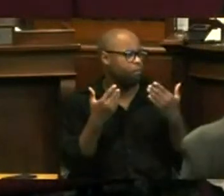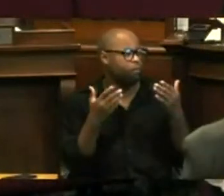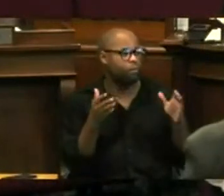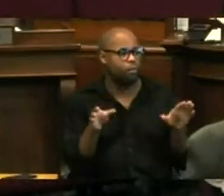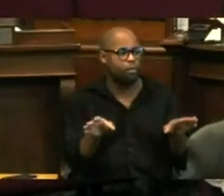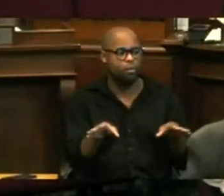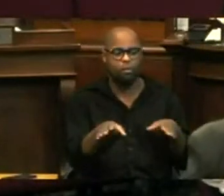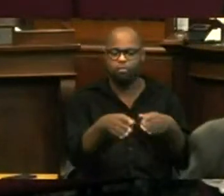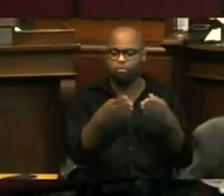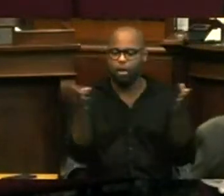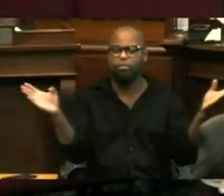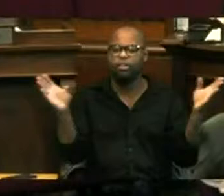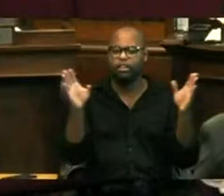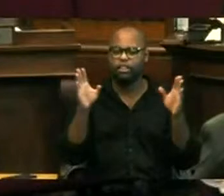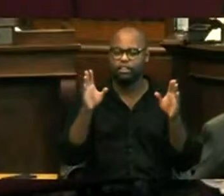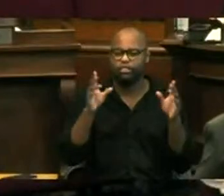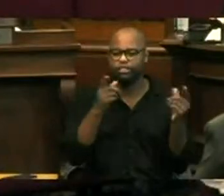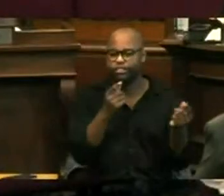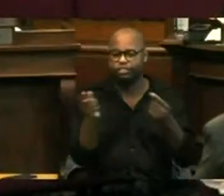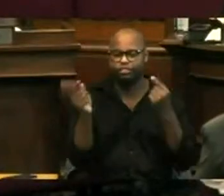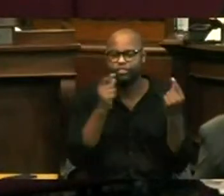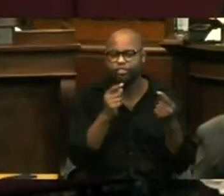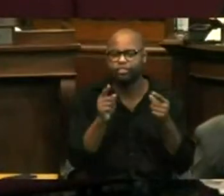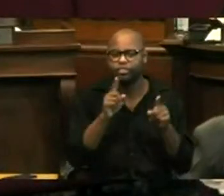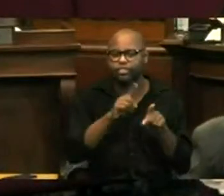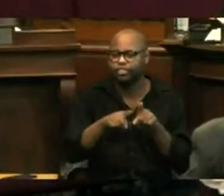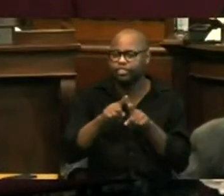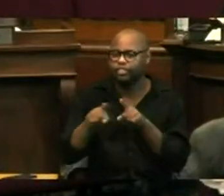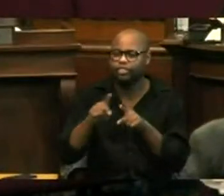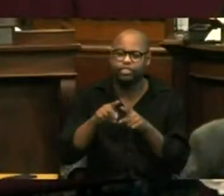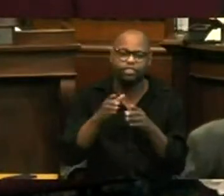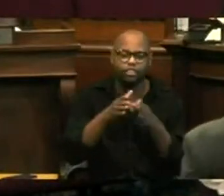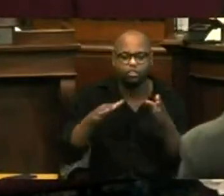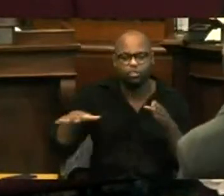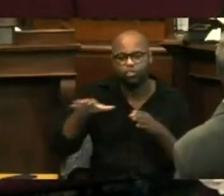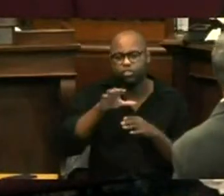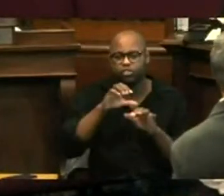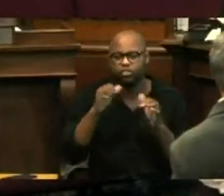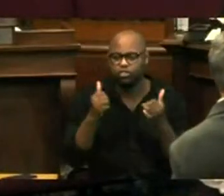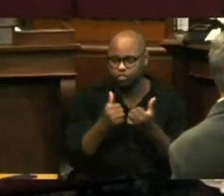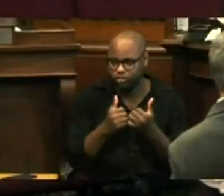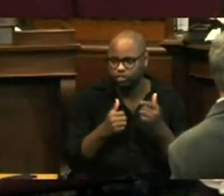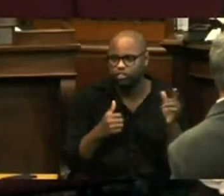notice. Yeah. We also have a public affairs committee that includes leaders from the